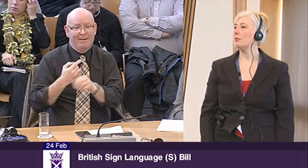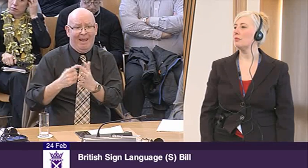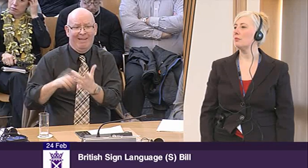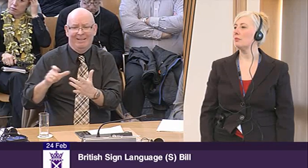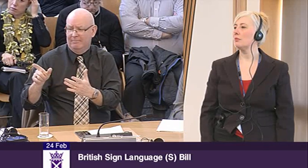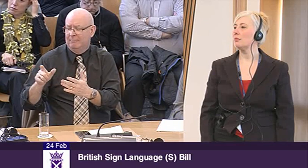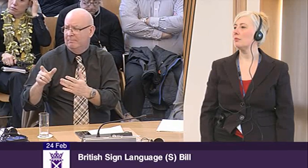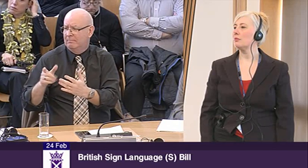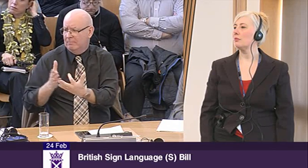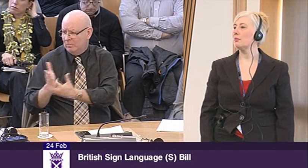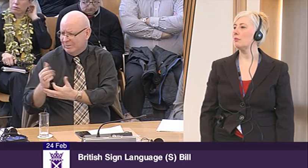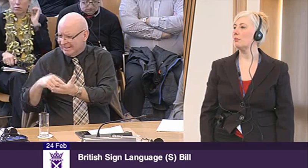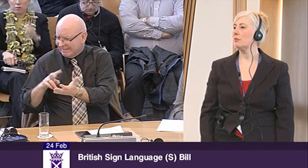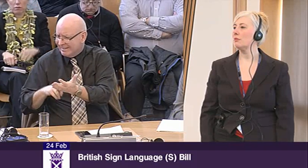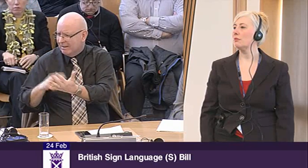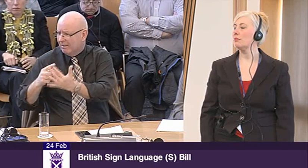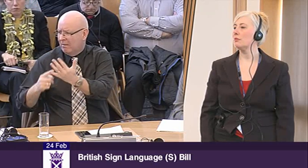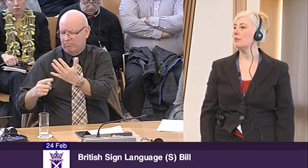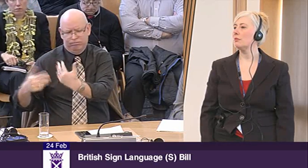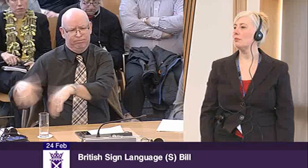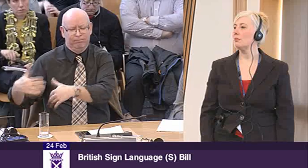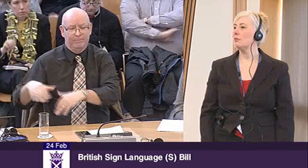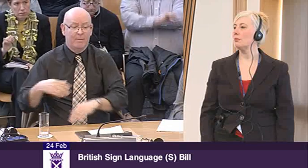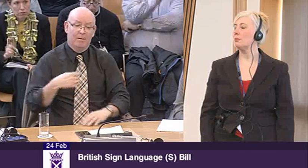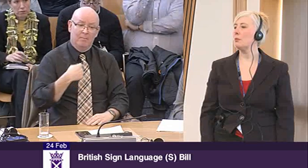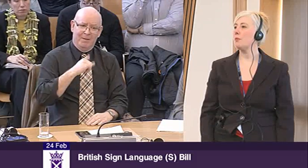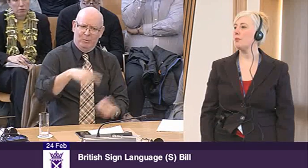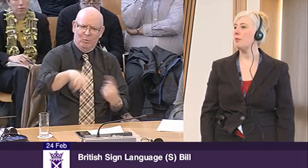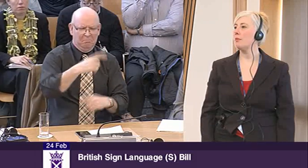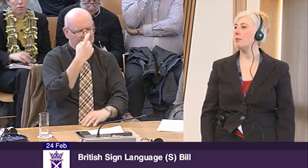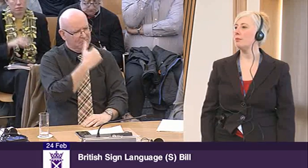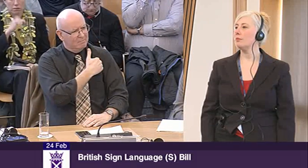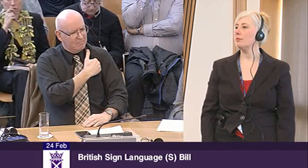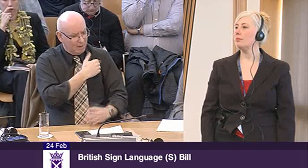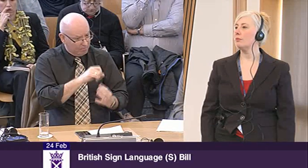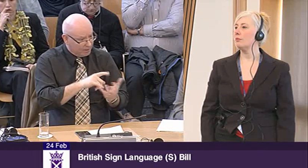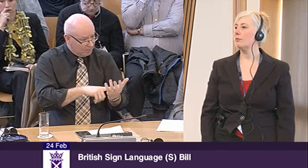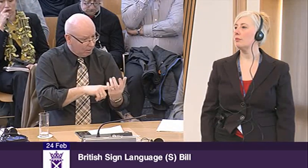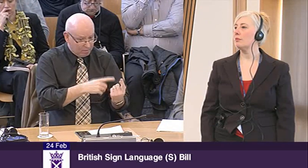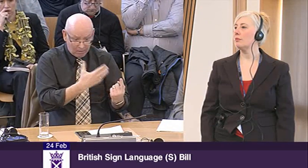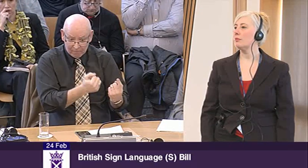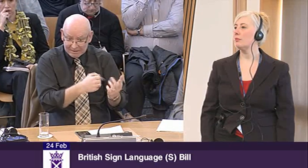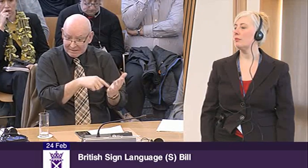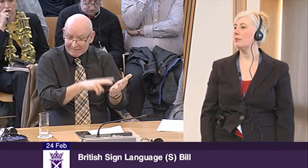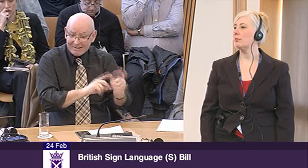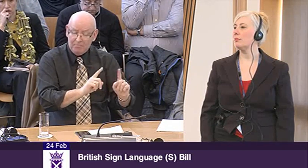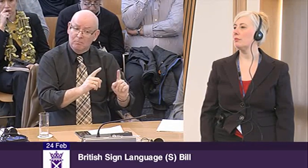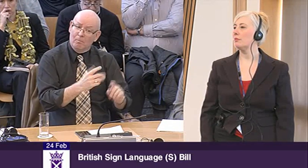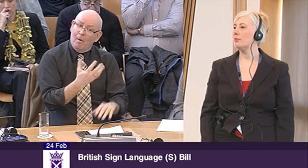have dreams. Professor Dunbar was talking about services and what is going on in television and so